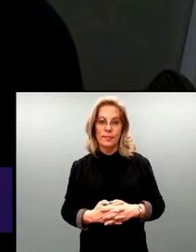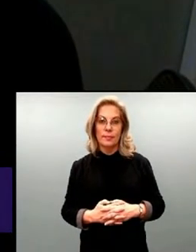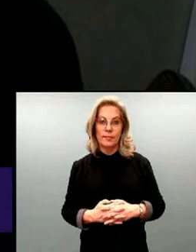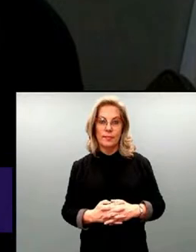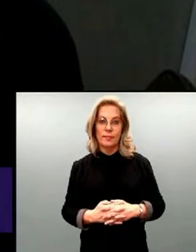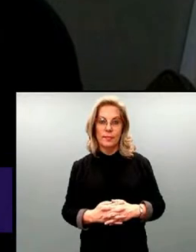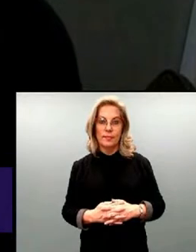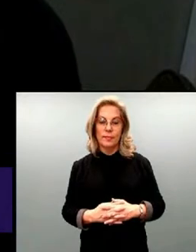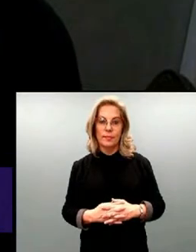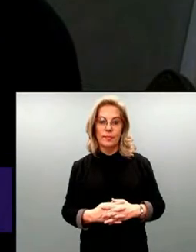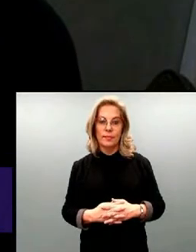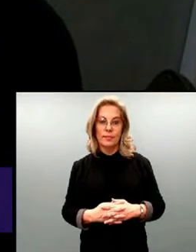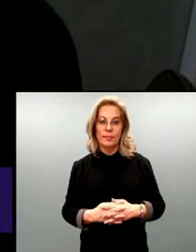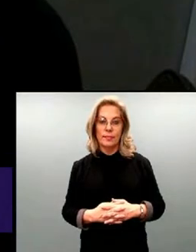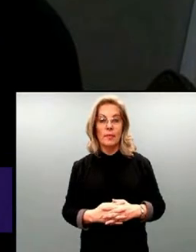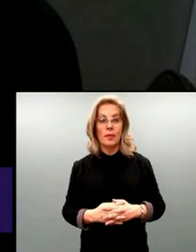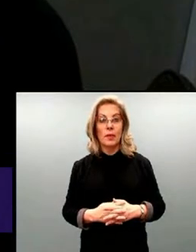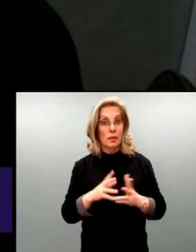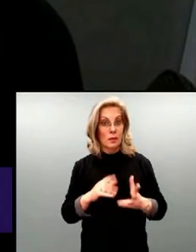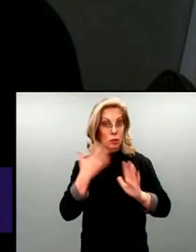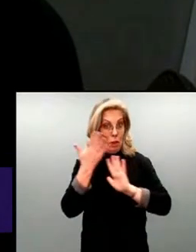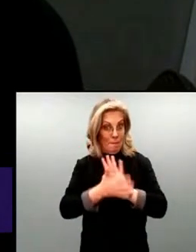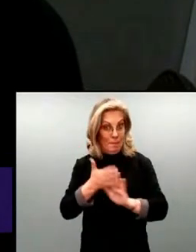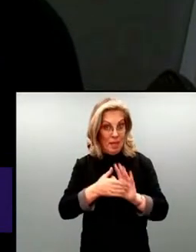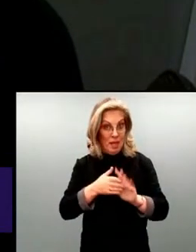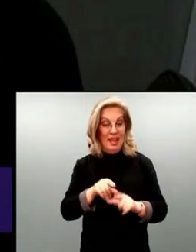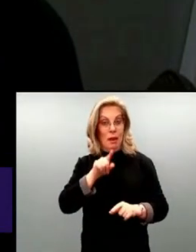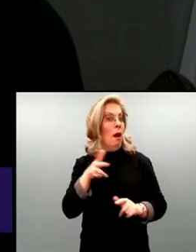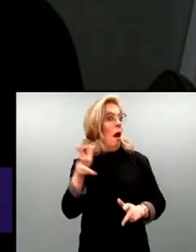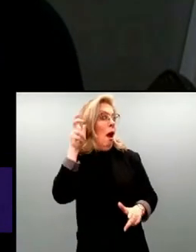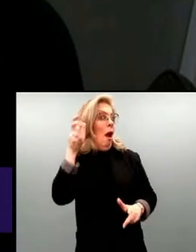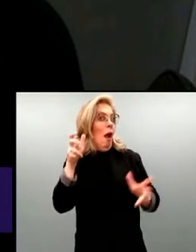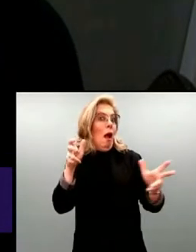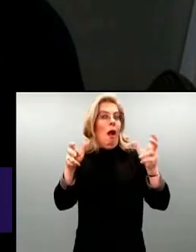Can that information become currency within the prison which can then be